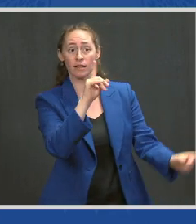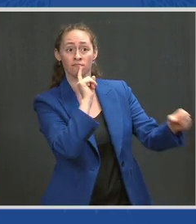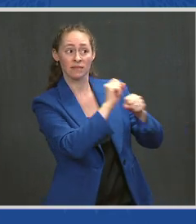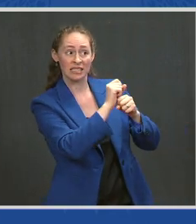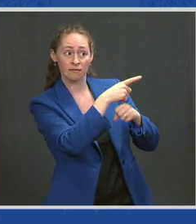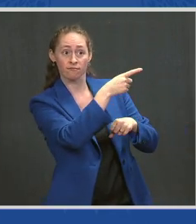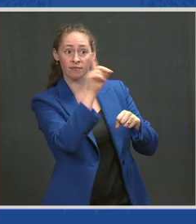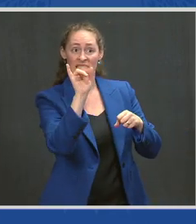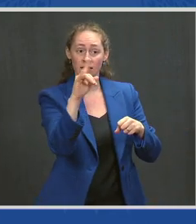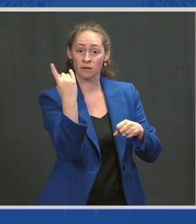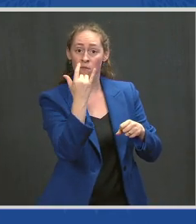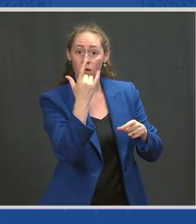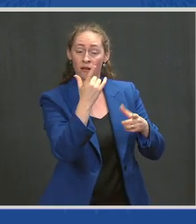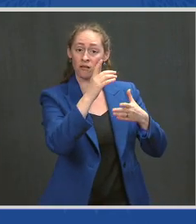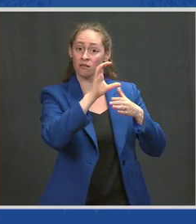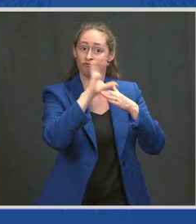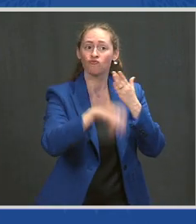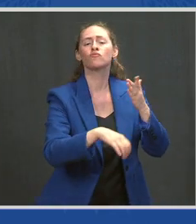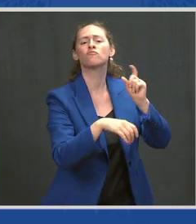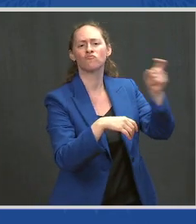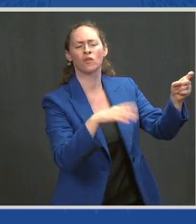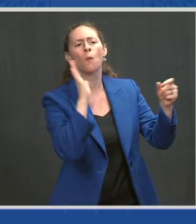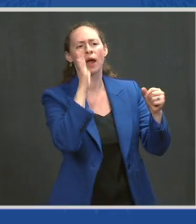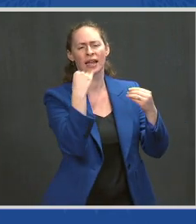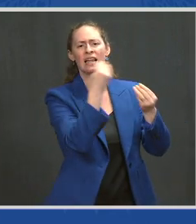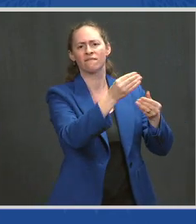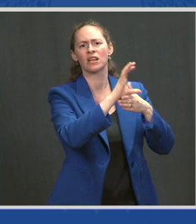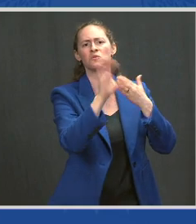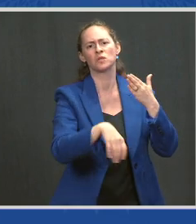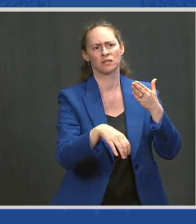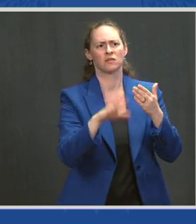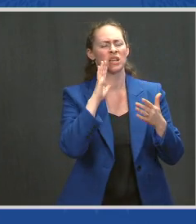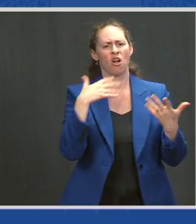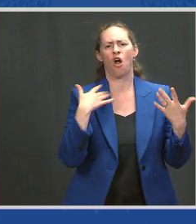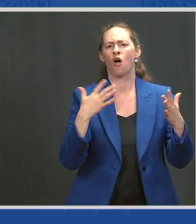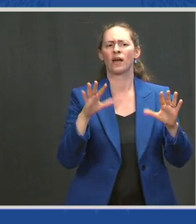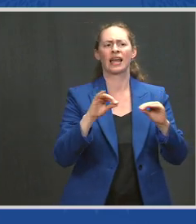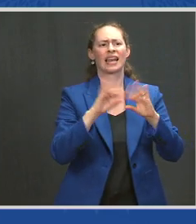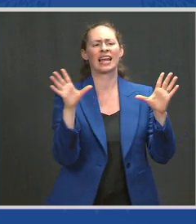What happened was: We, in fact, made it clear that we were not going to continue to allow this to go on.